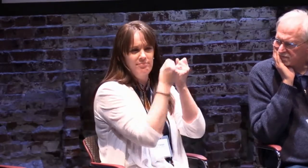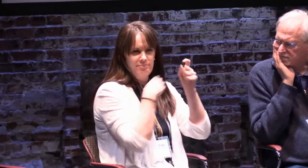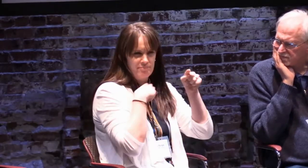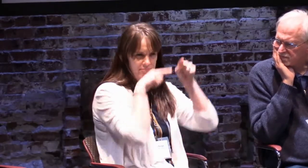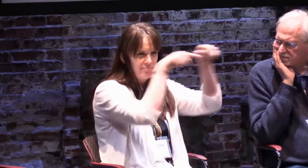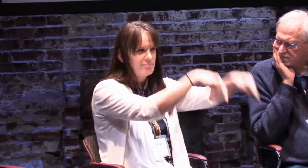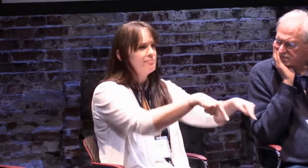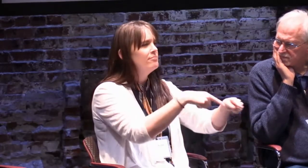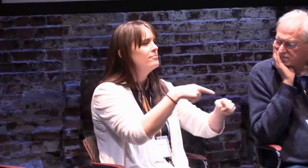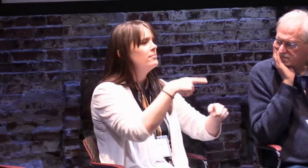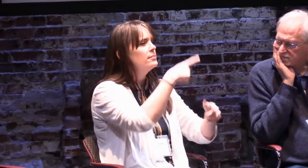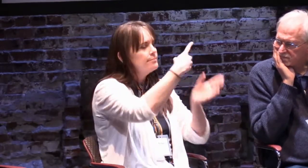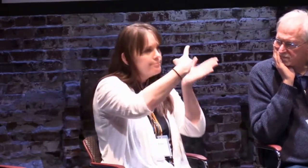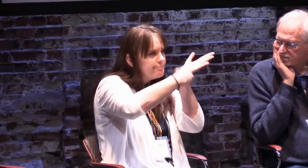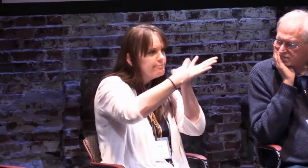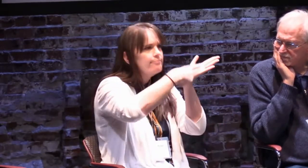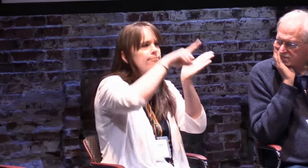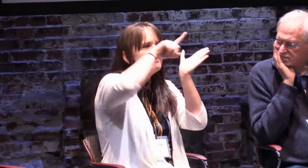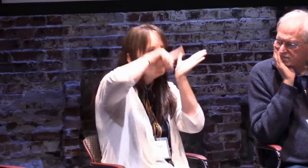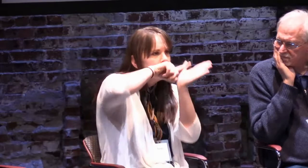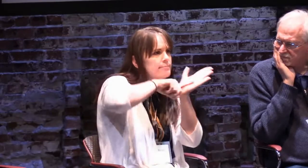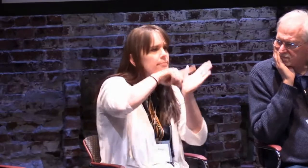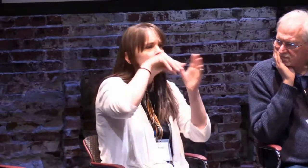For example, I was at a workshop a couple of weeks ago.